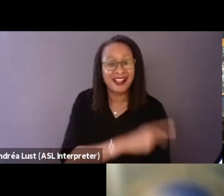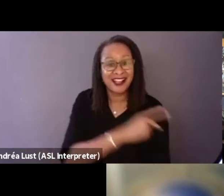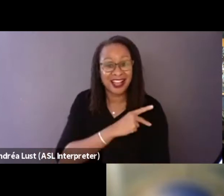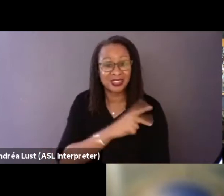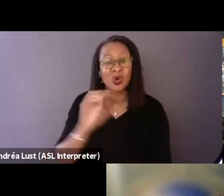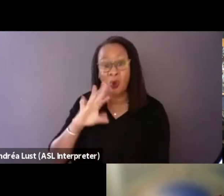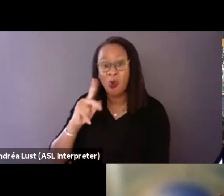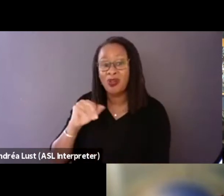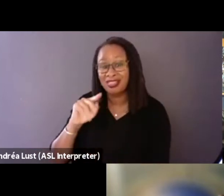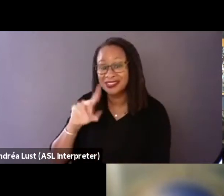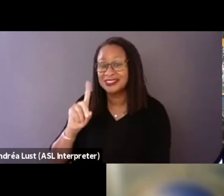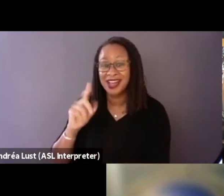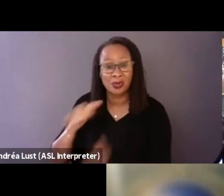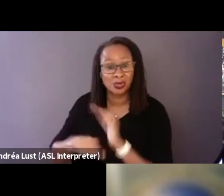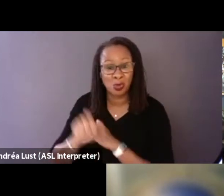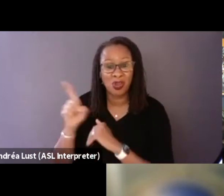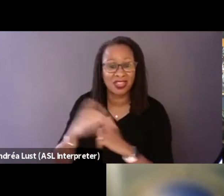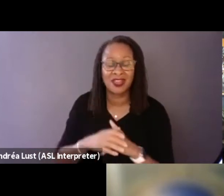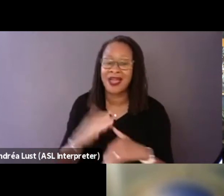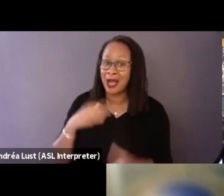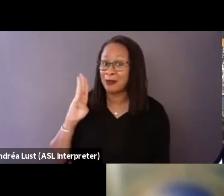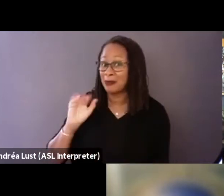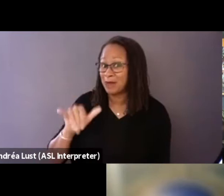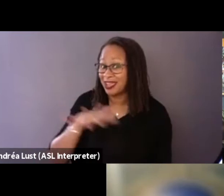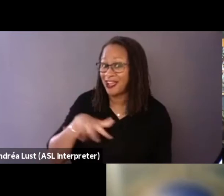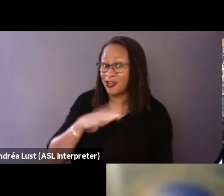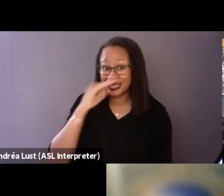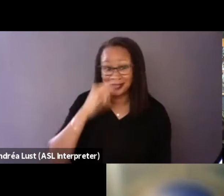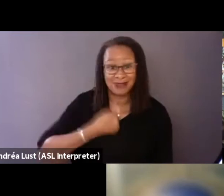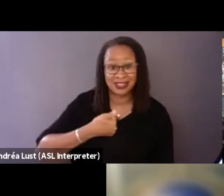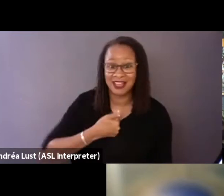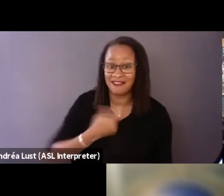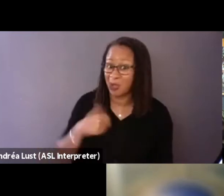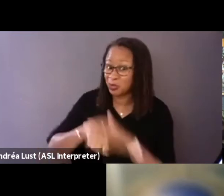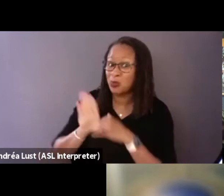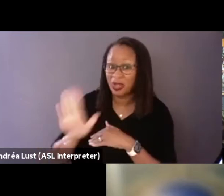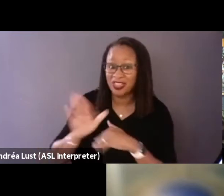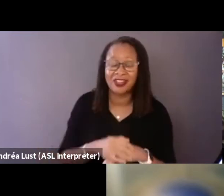but I was born there and I'm a bay area kid myself, and I saw this and I just thought to myself,